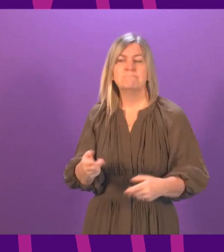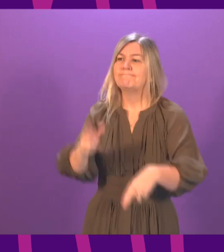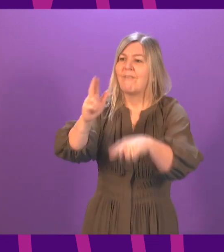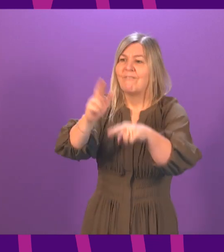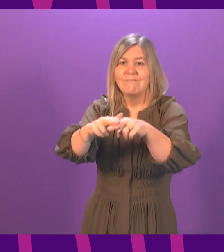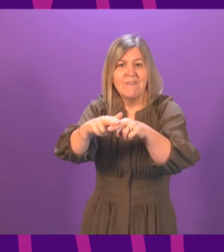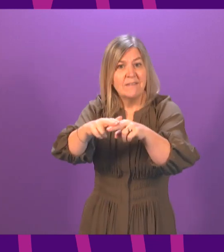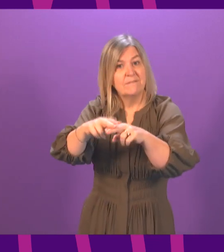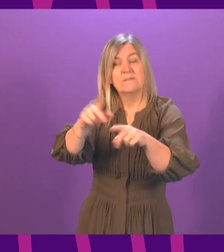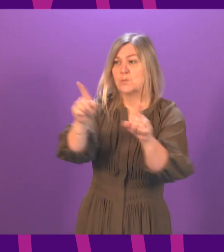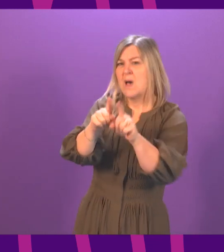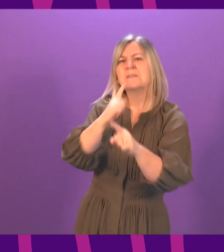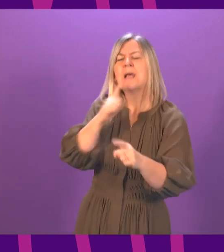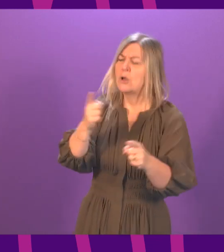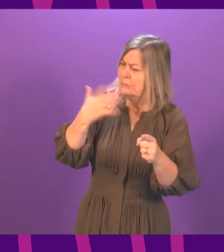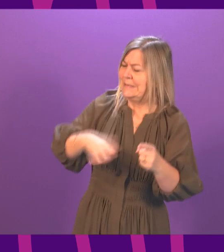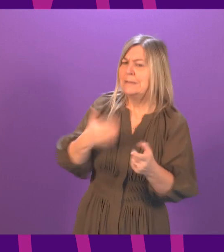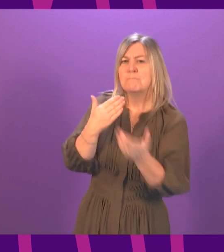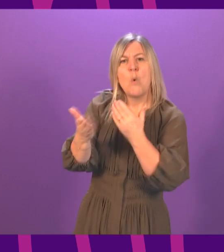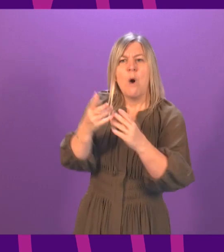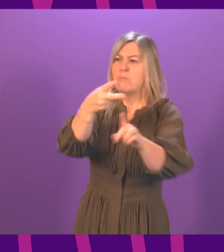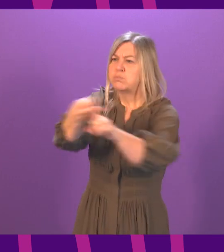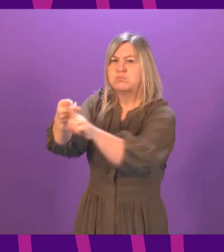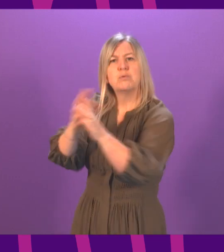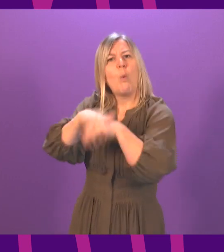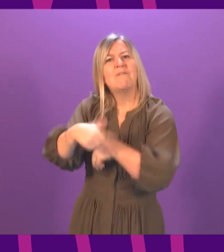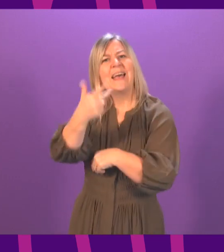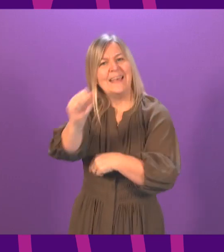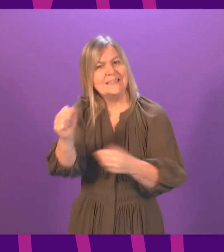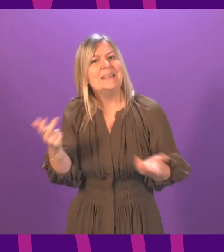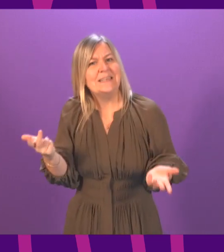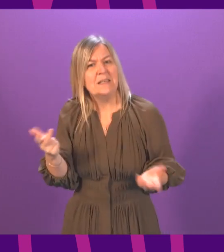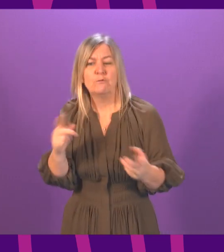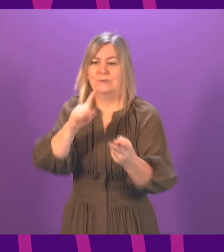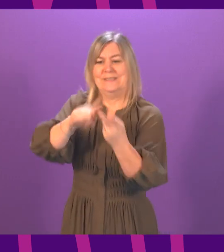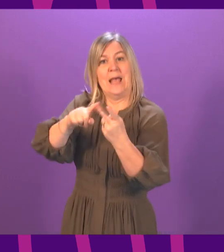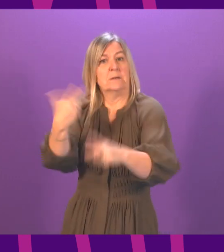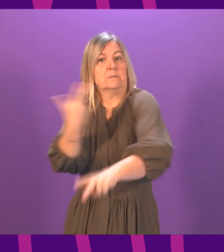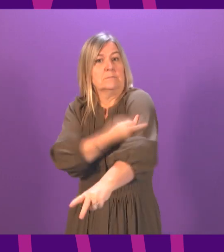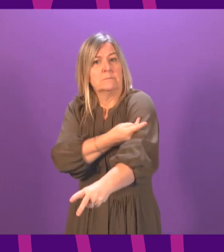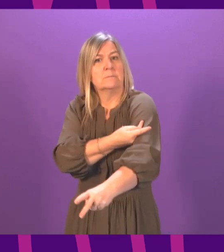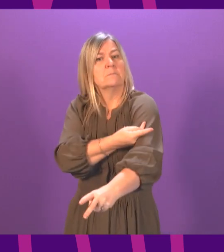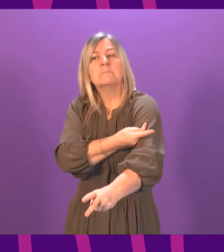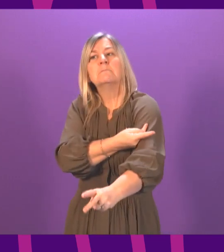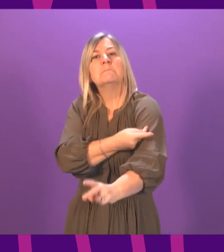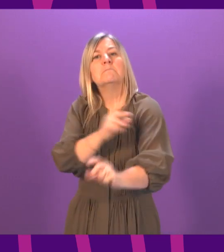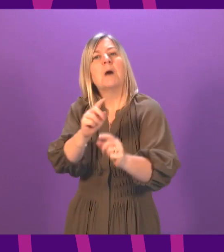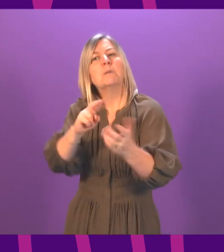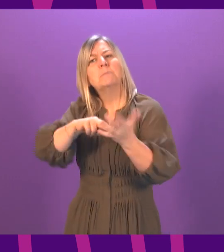“to receive further supplies to administer the second doses to the over-80s, but at the moment none beyond that.” Those delays have a real effect on patients.